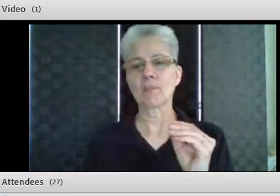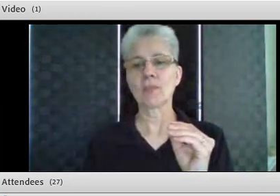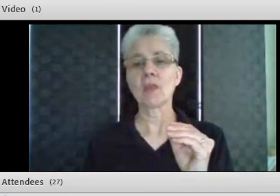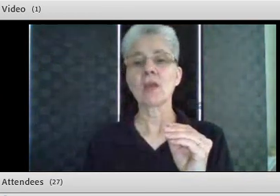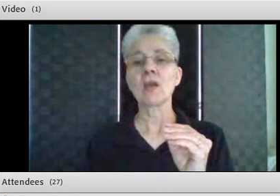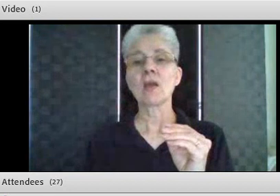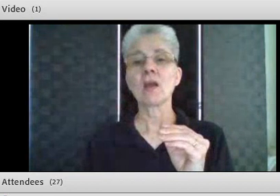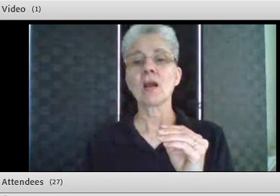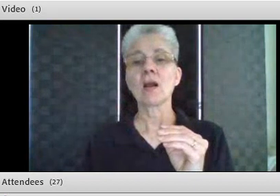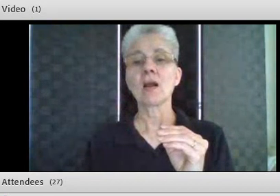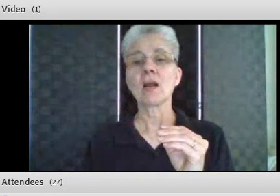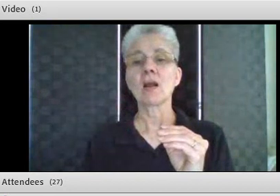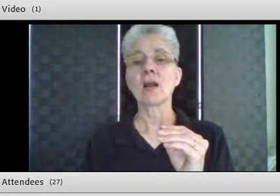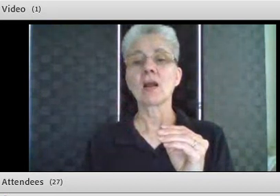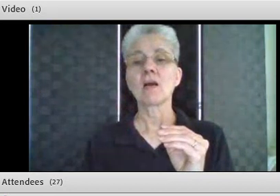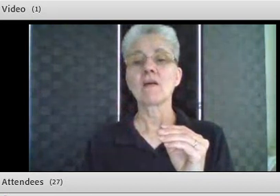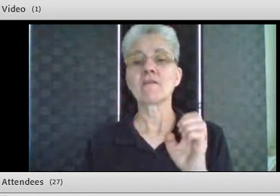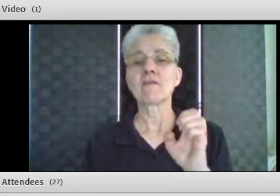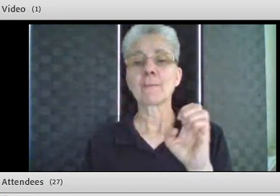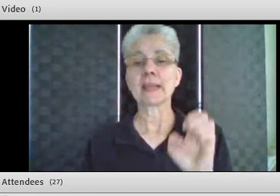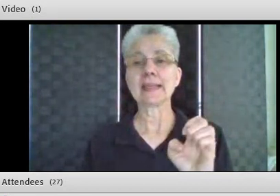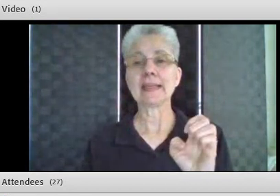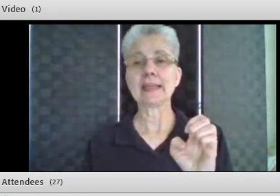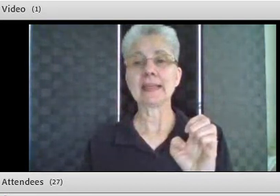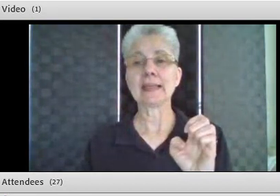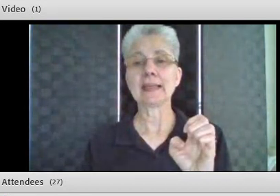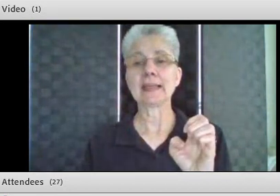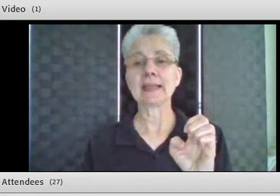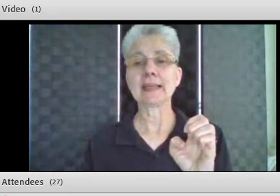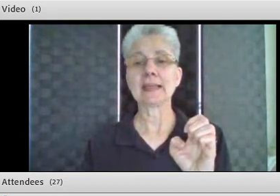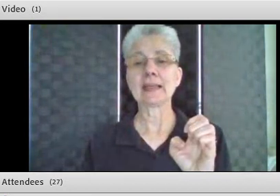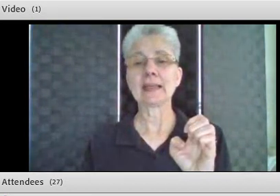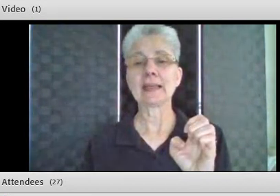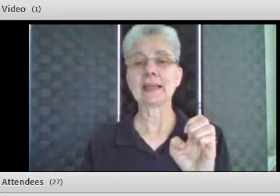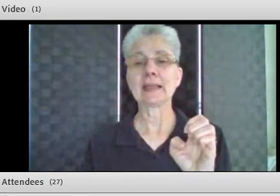You're right. It is a half step because there is no note in between.